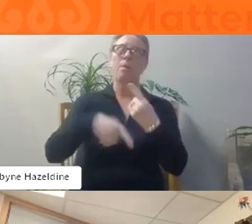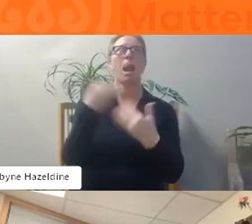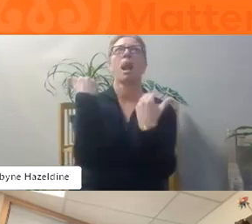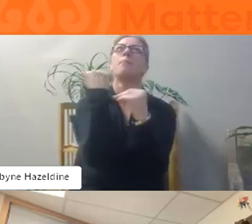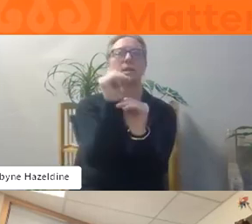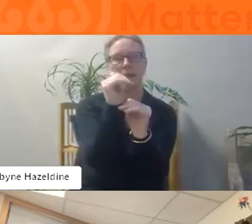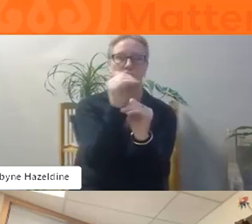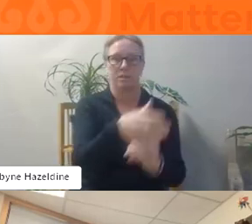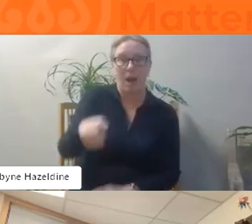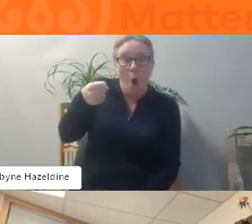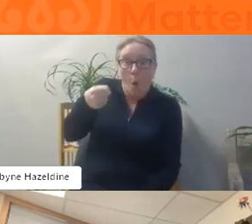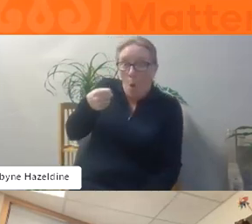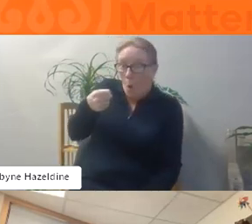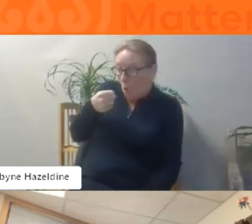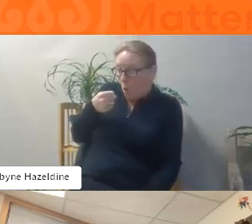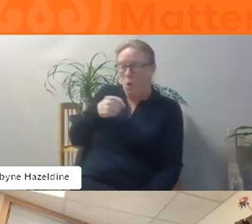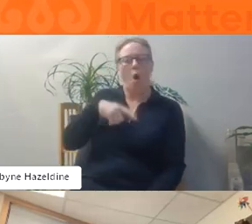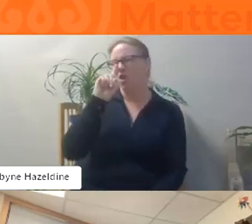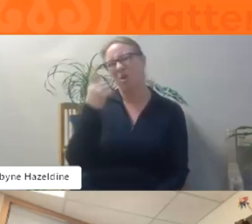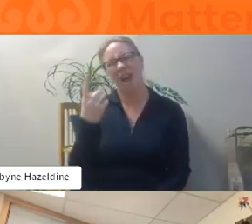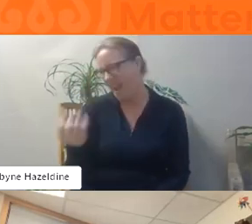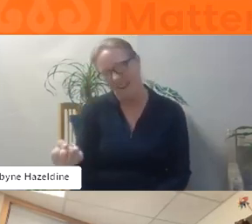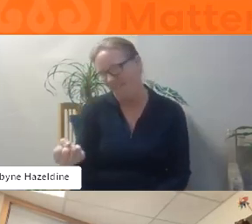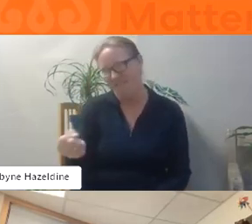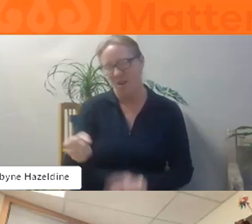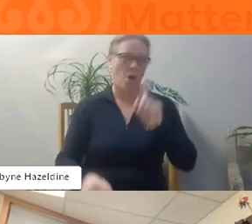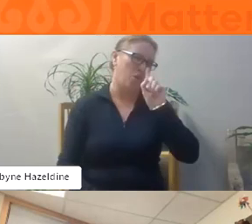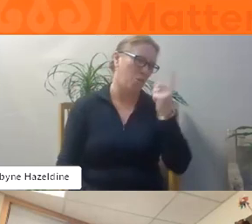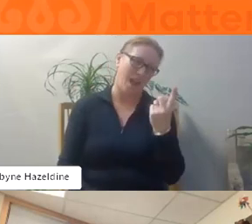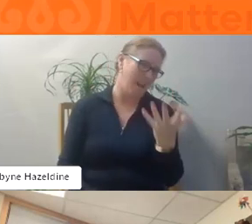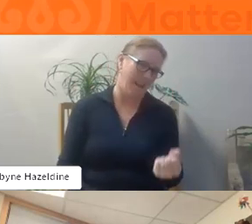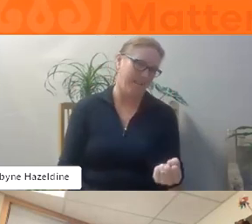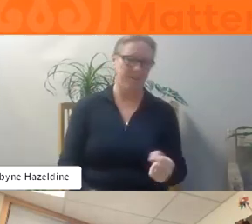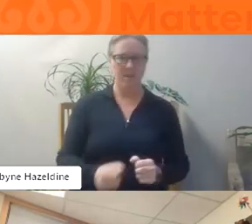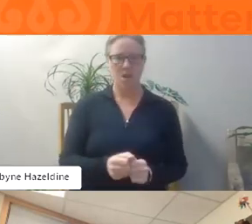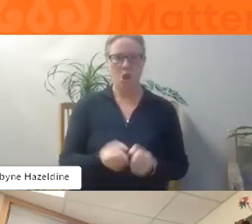all about you can't have that. Lots of myths are thrown out, if